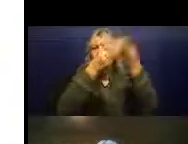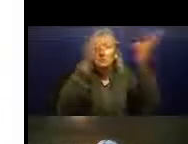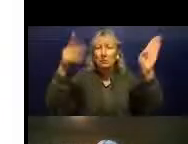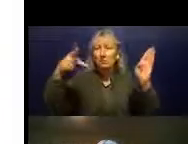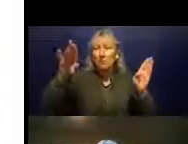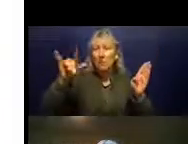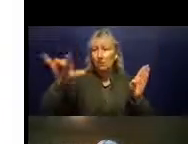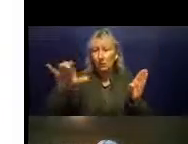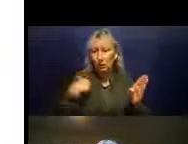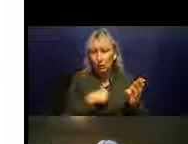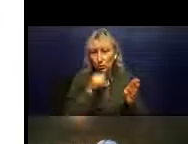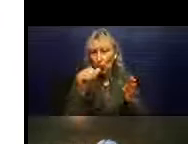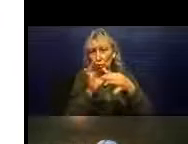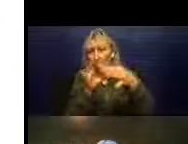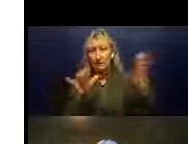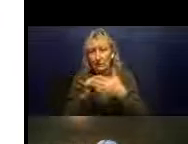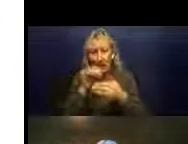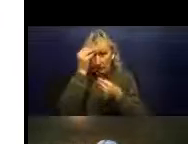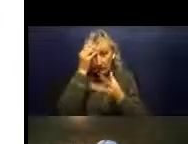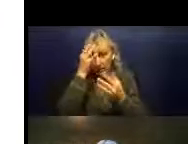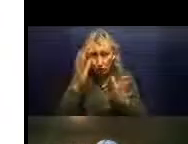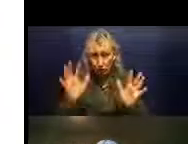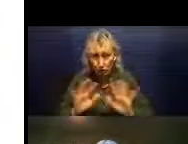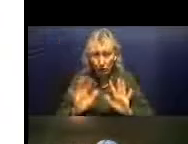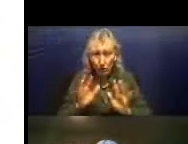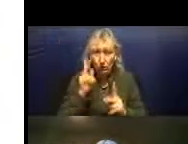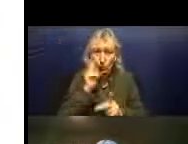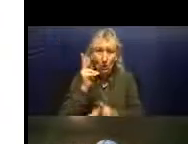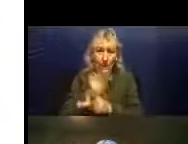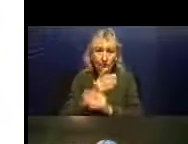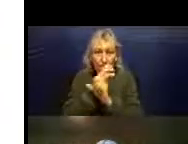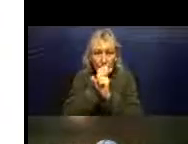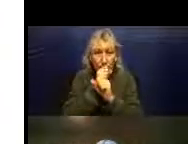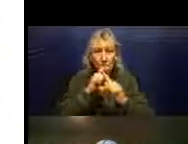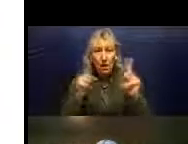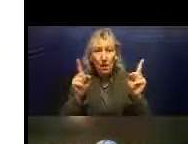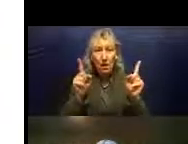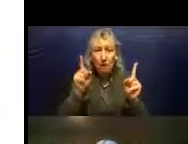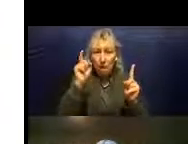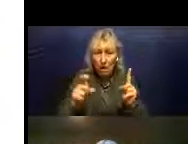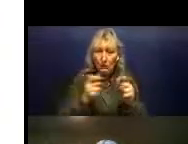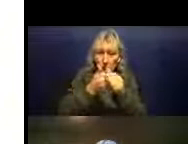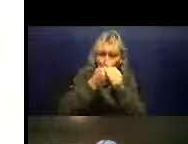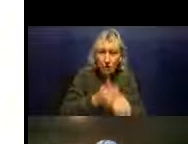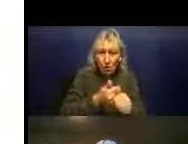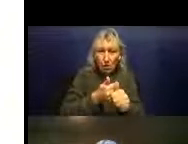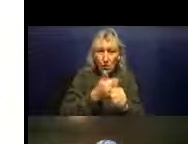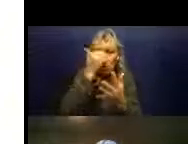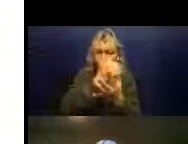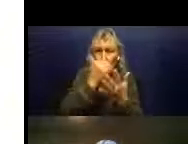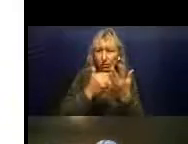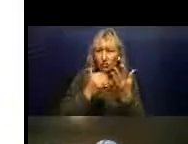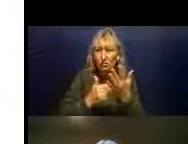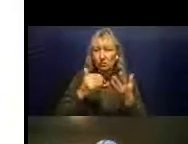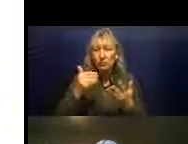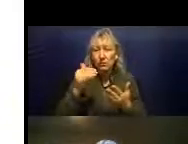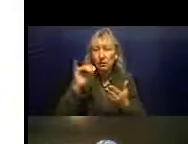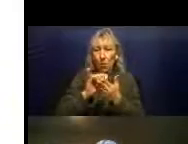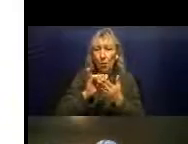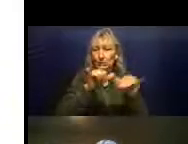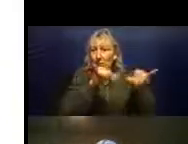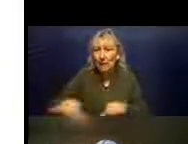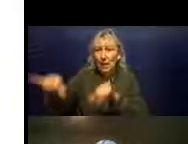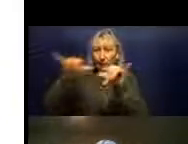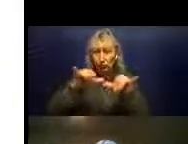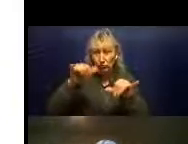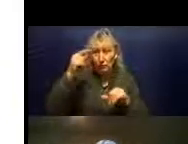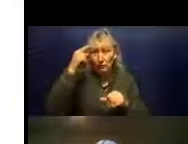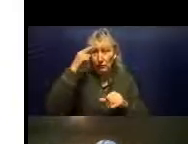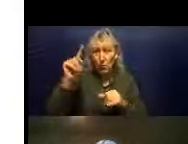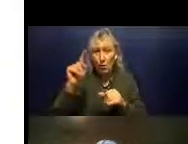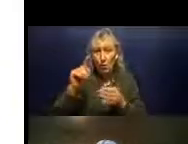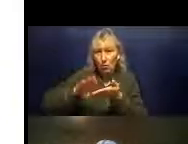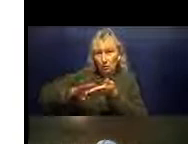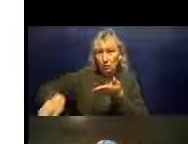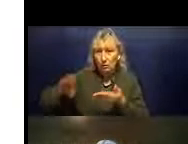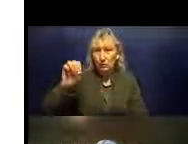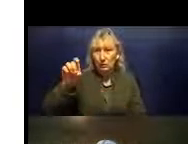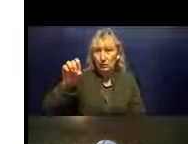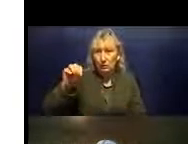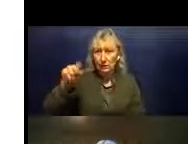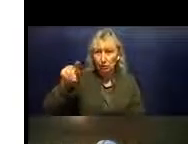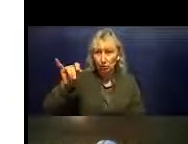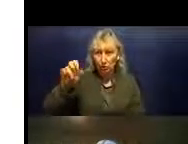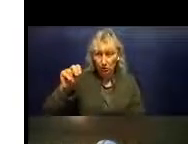The disclosure exemption affidavit that's just telling me if you have anything in your application deemed as proprietary, you can identify that and in a public records request that wouldn't be